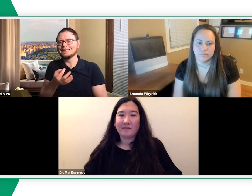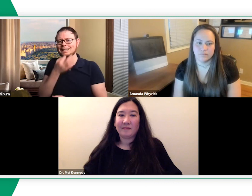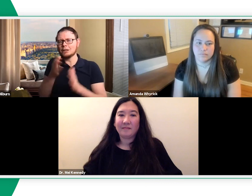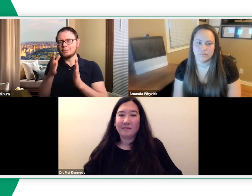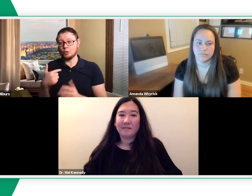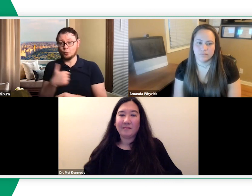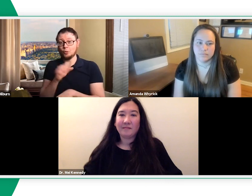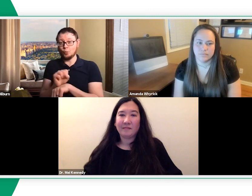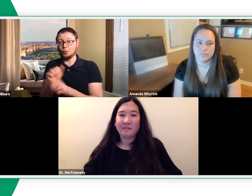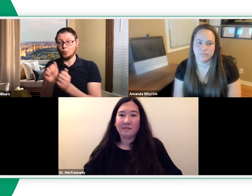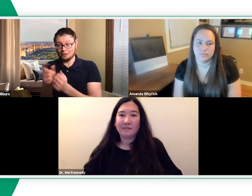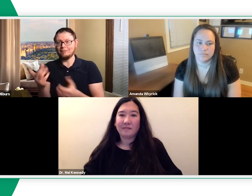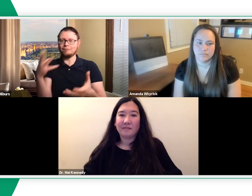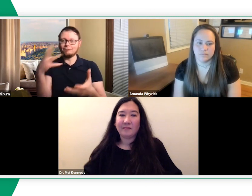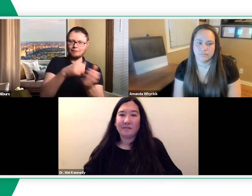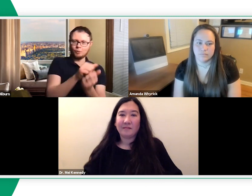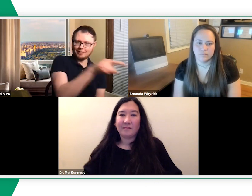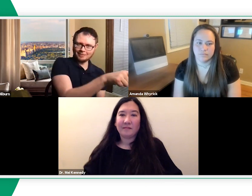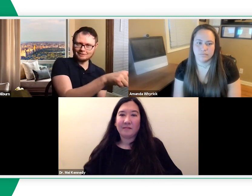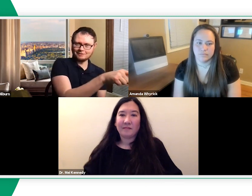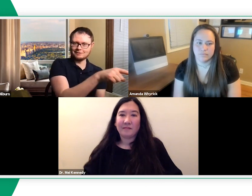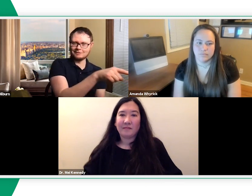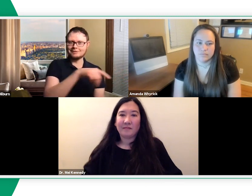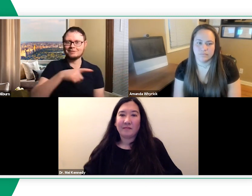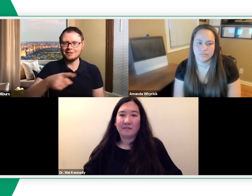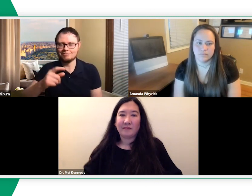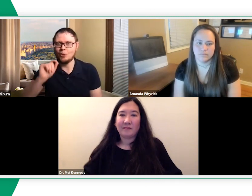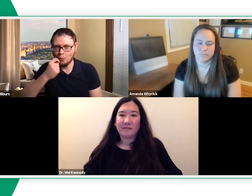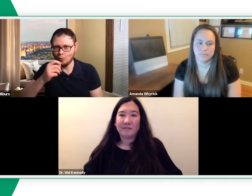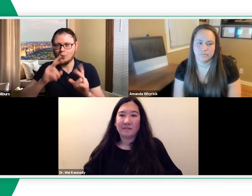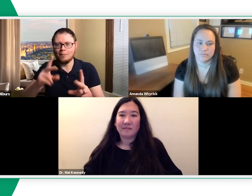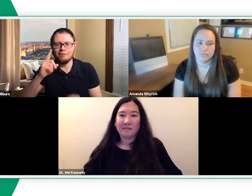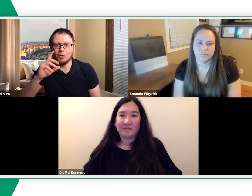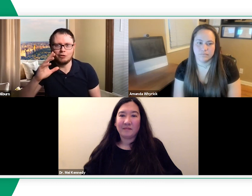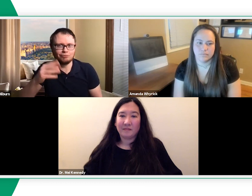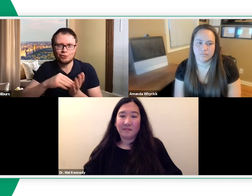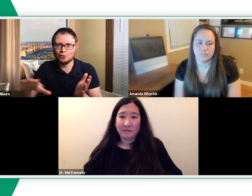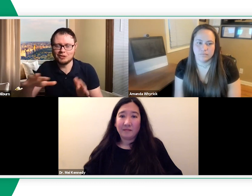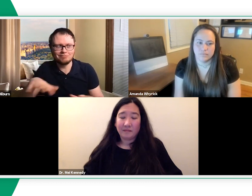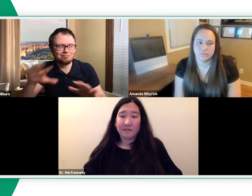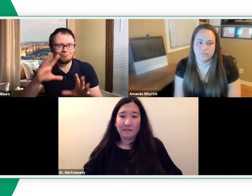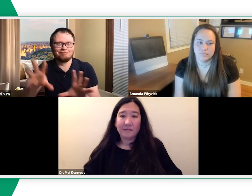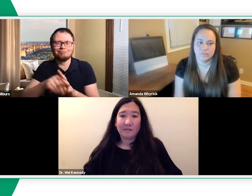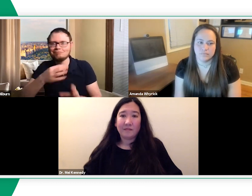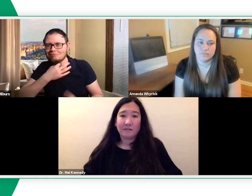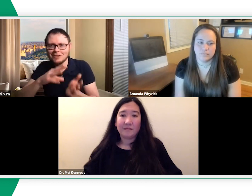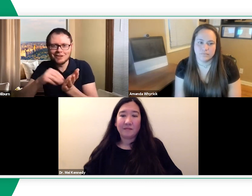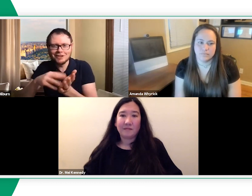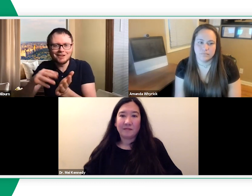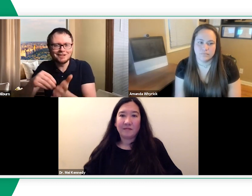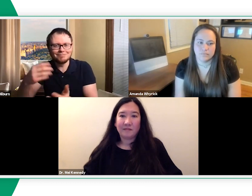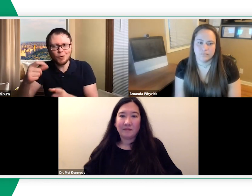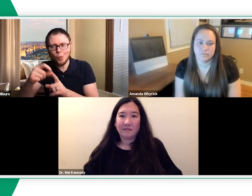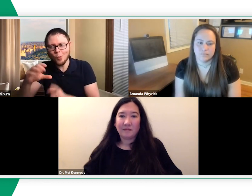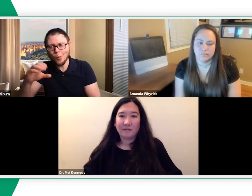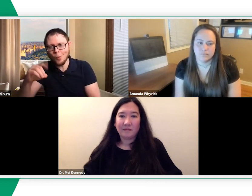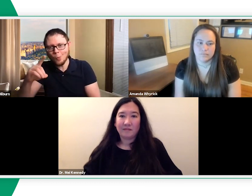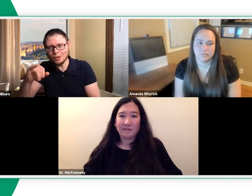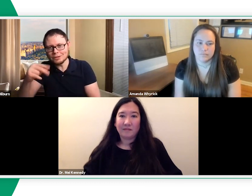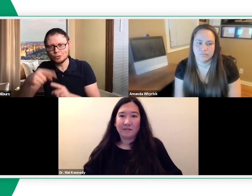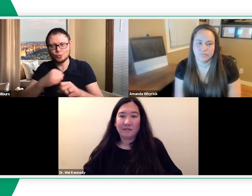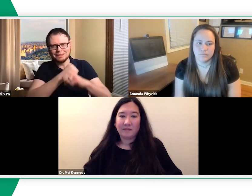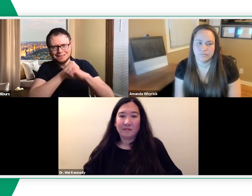summer, with Alabama Institute for the Deaf and Blind